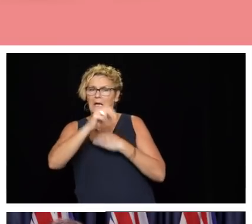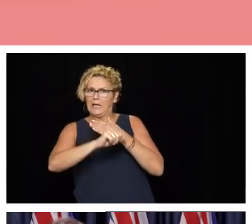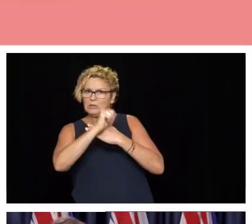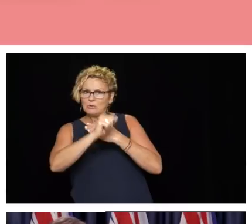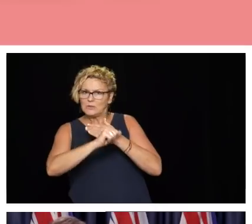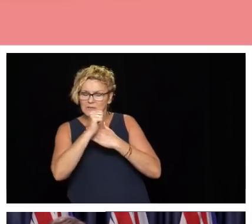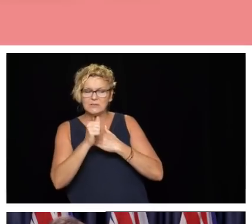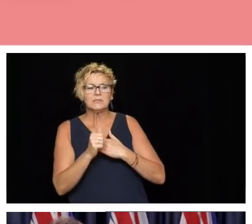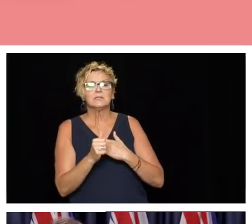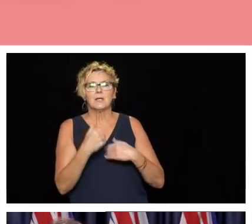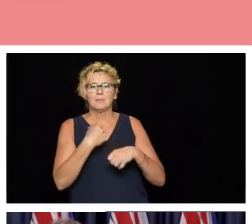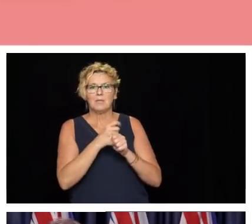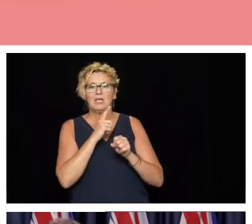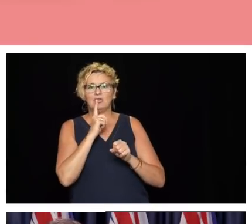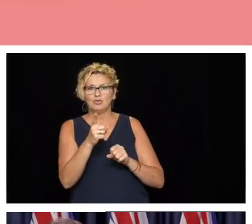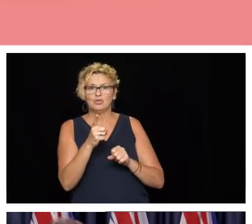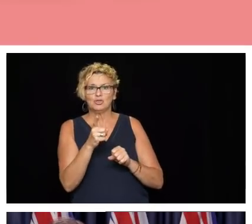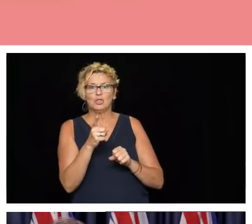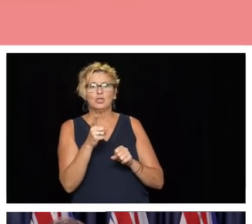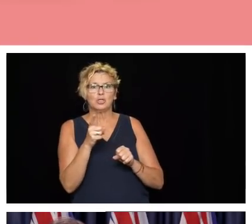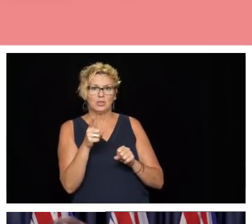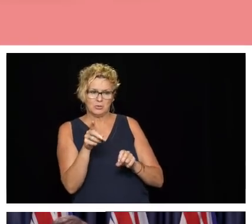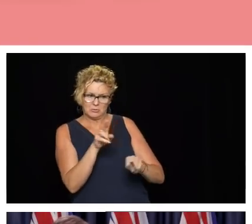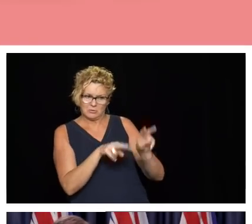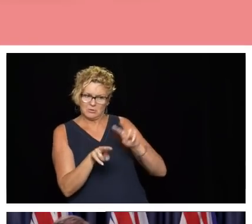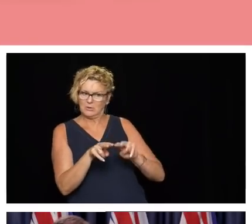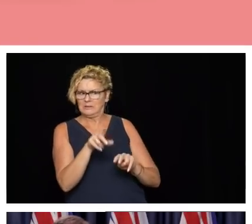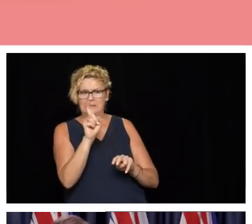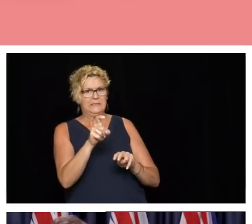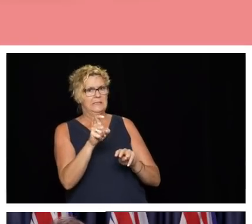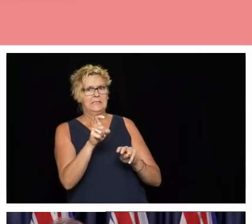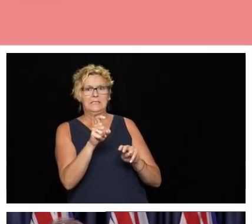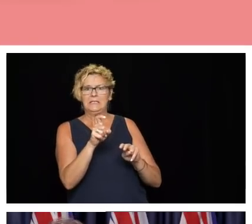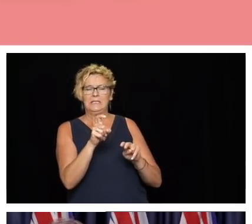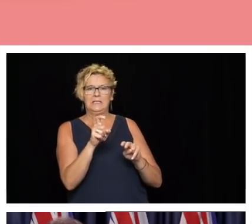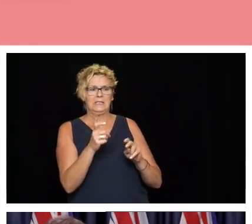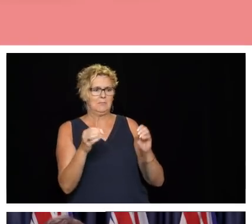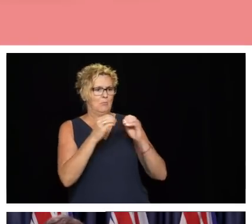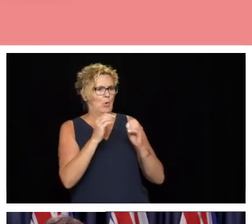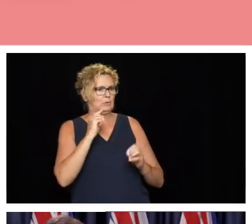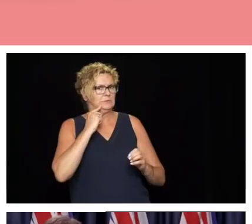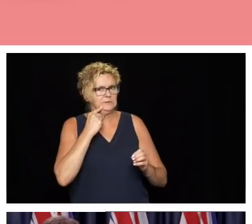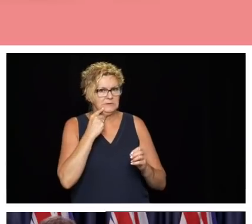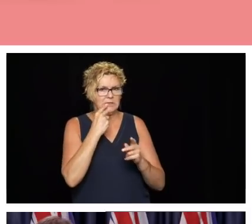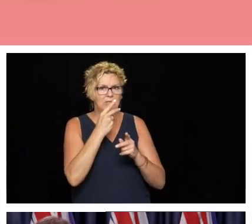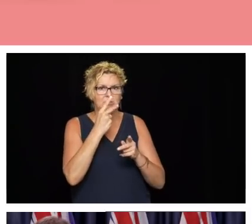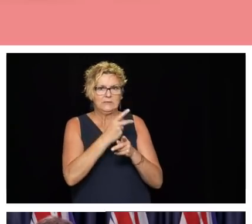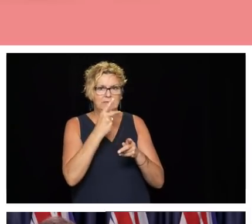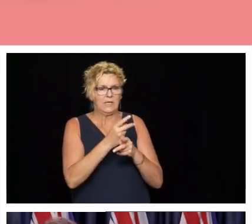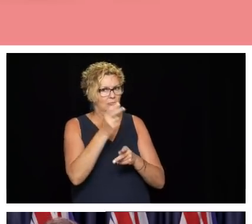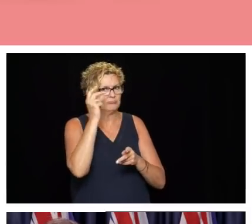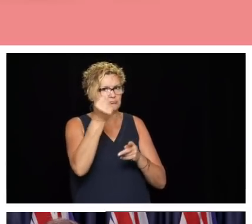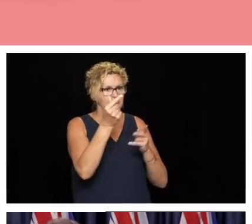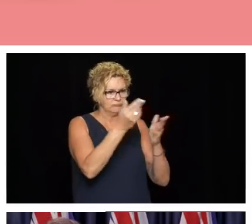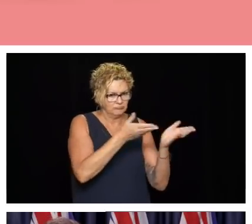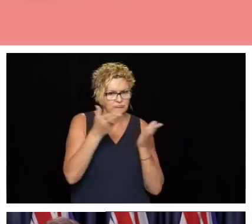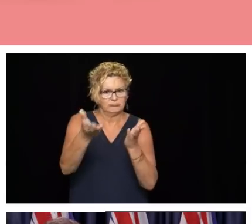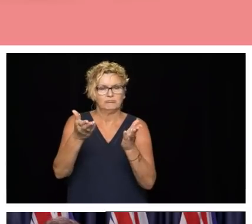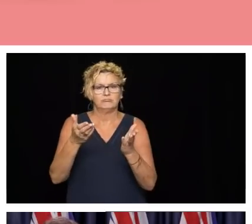strengthening primary medical specialist care for at-risk patients who develop inpatient care guidelines and best practices for COVID-19 patients